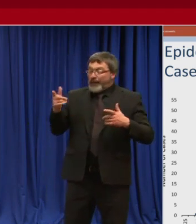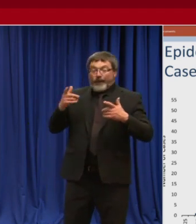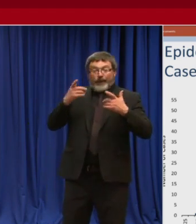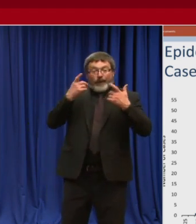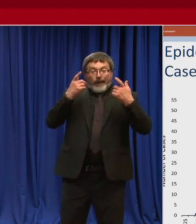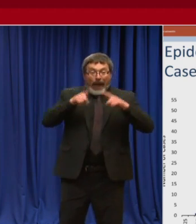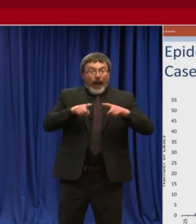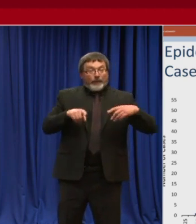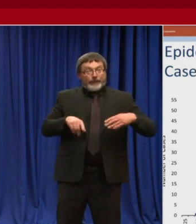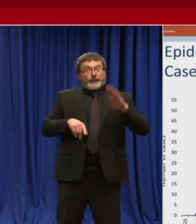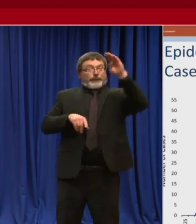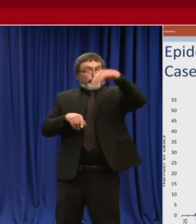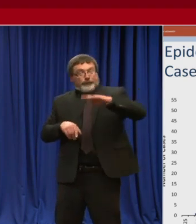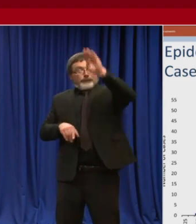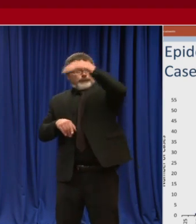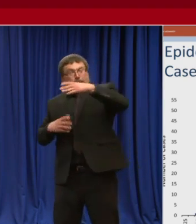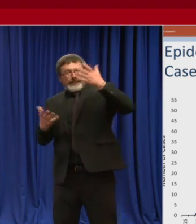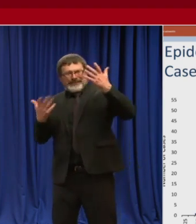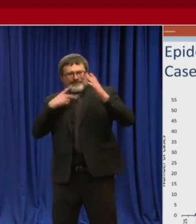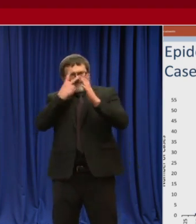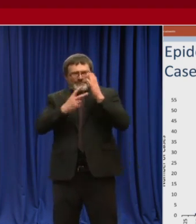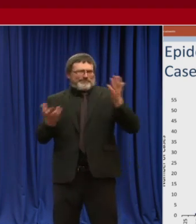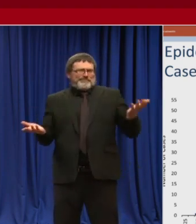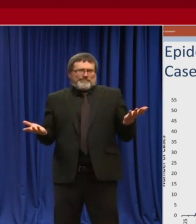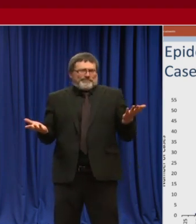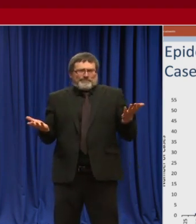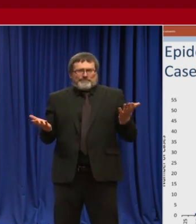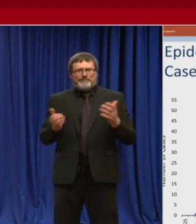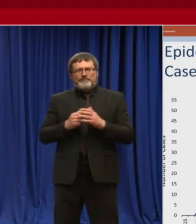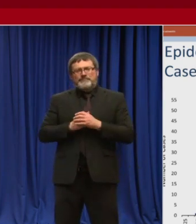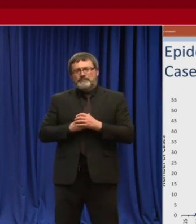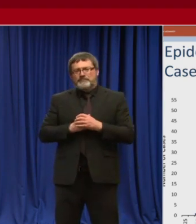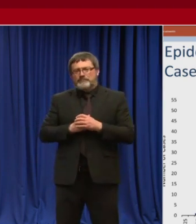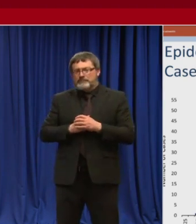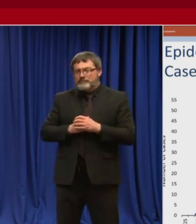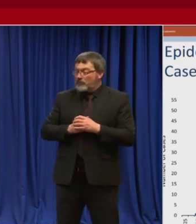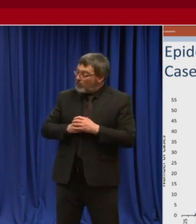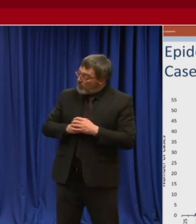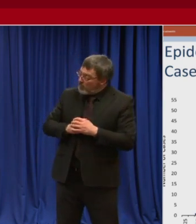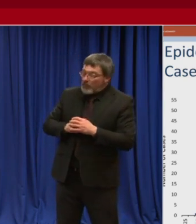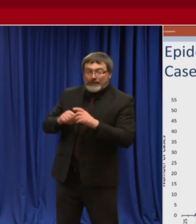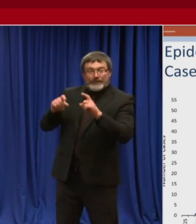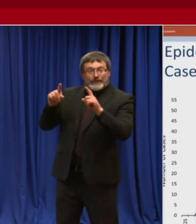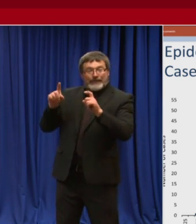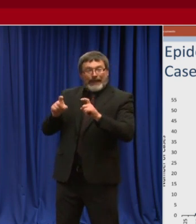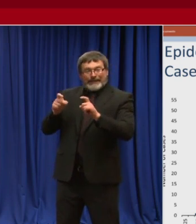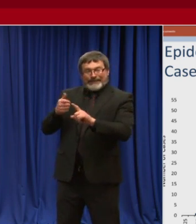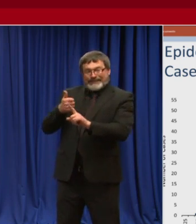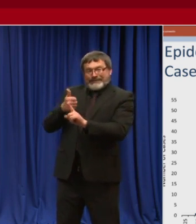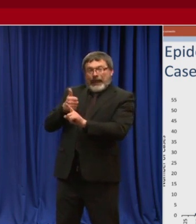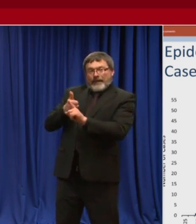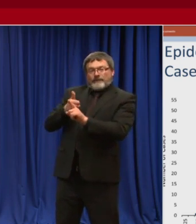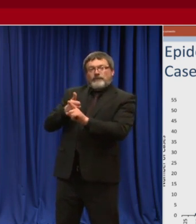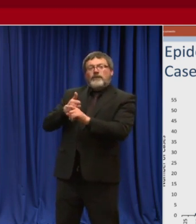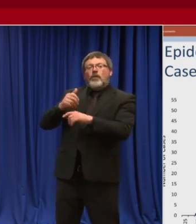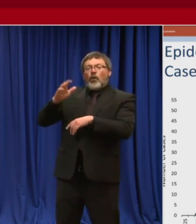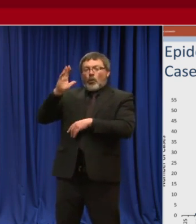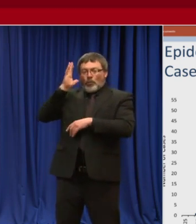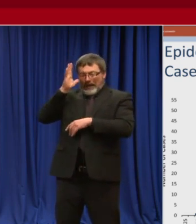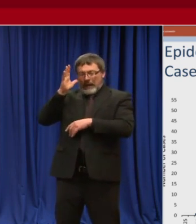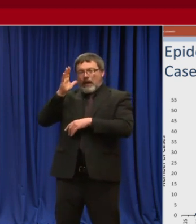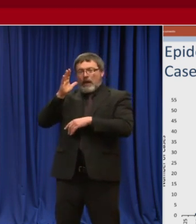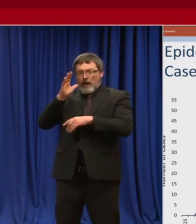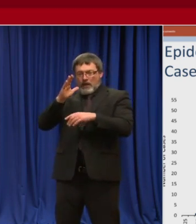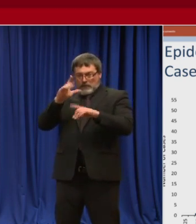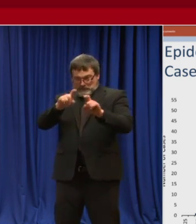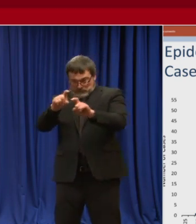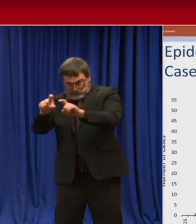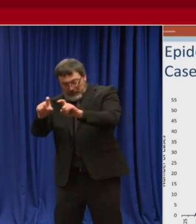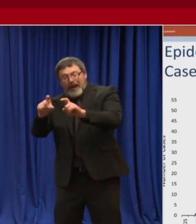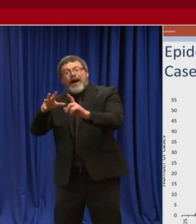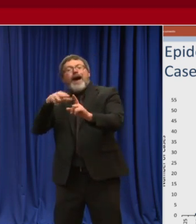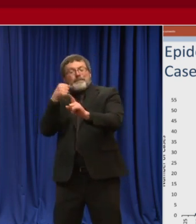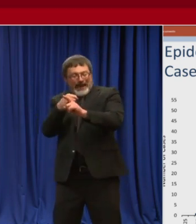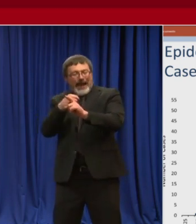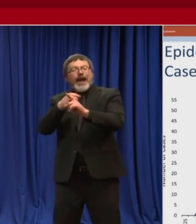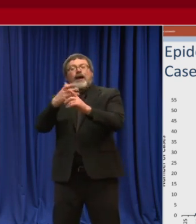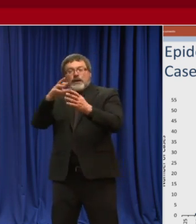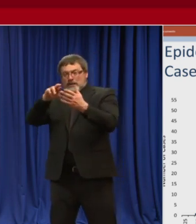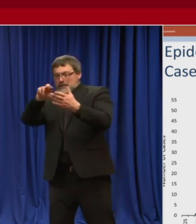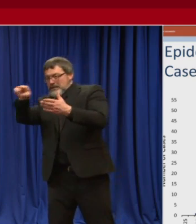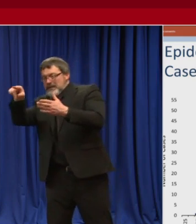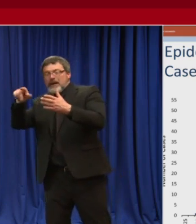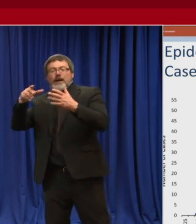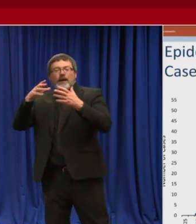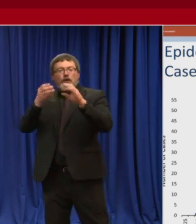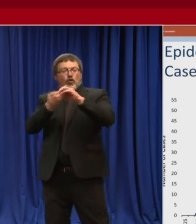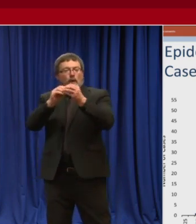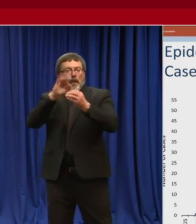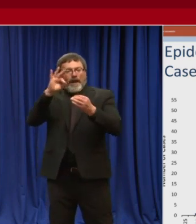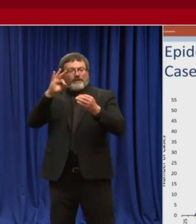WHAT CAUSES THE UPS AND DOWNS MOST OF THE TIME IT’S DIFFICULT TO SAY ONE THING I CAN IMAGINE IS THAT OBVIOUSLY TESTING IS GOING TO IMPACT THE NUMBER OF CASES THAT WE’VE DONE THAT WE